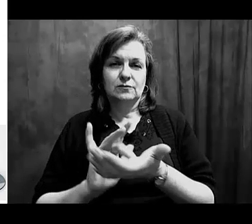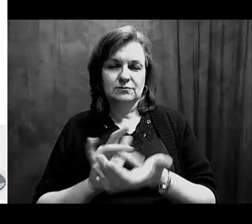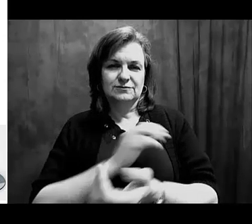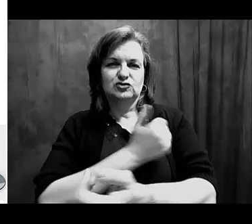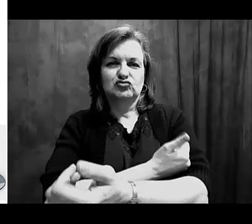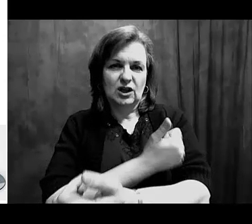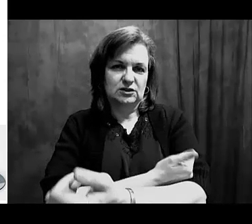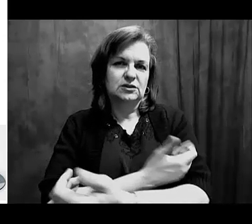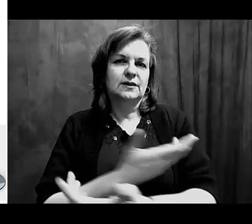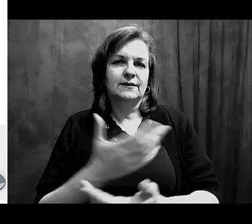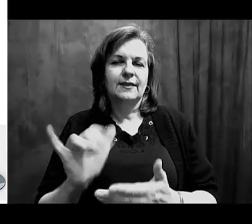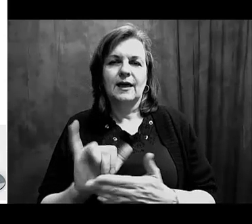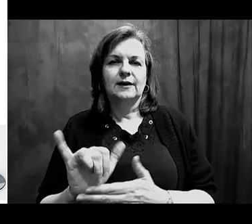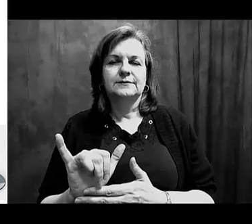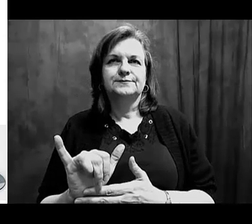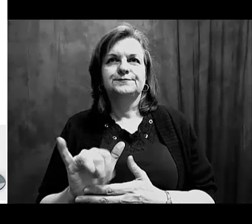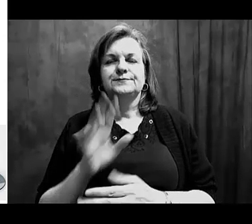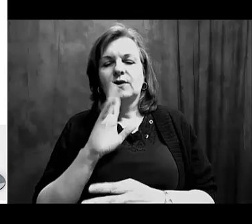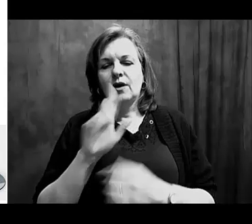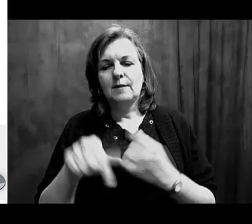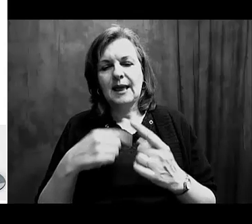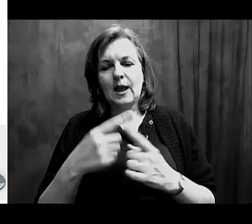so if you're talking about things like